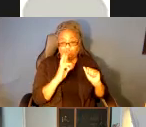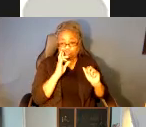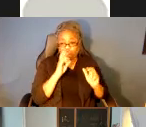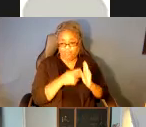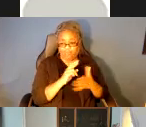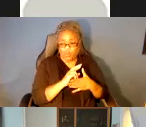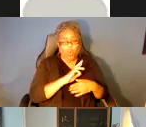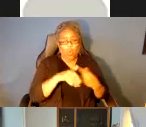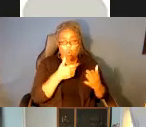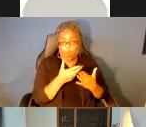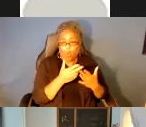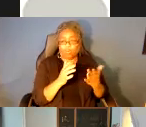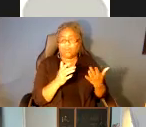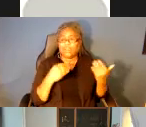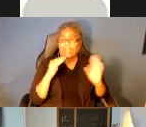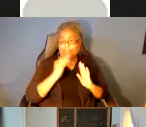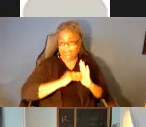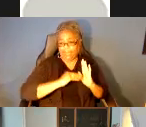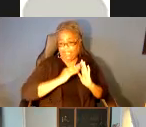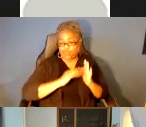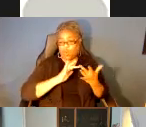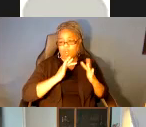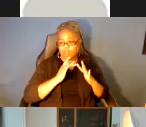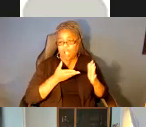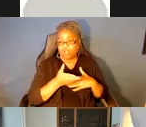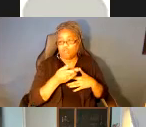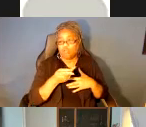the same exact portal that you will use to apply with,